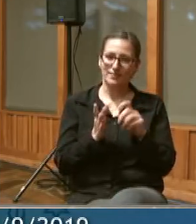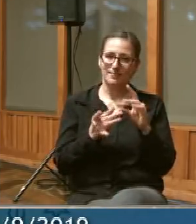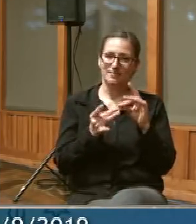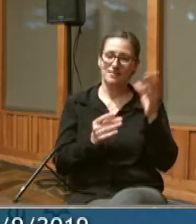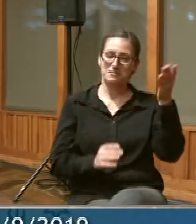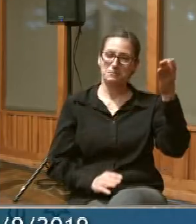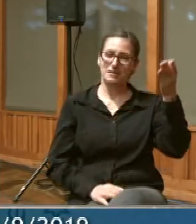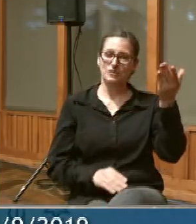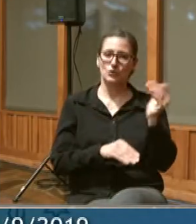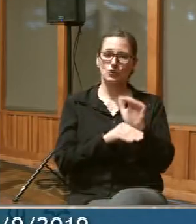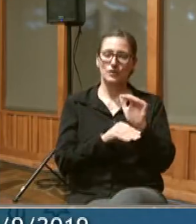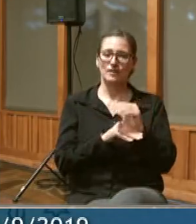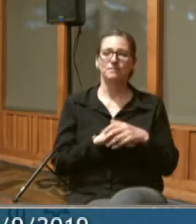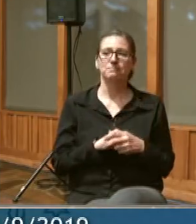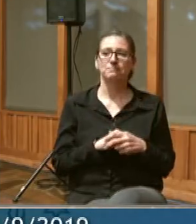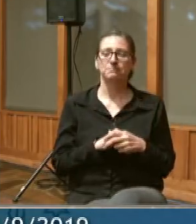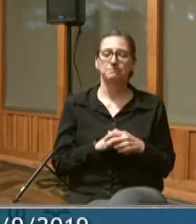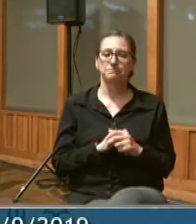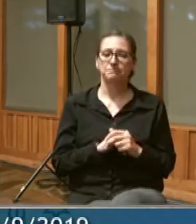I GUESS THE TAKE-AWAY FOR ME IS I DIDN'T HAVE A CHANCE TO WRITE